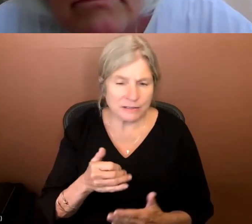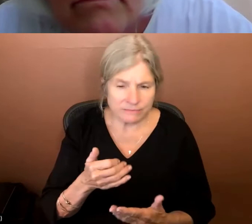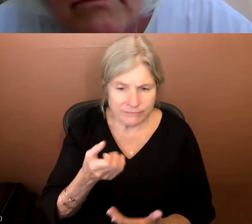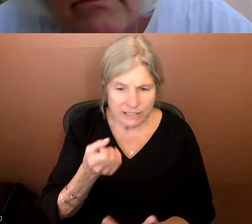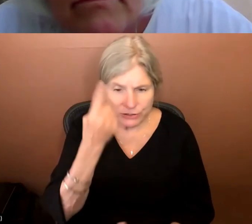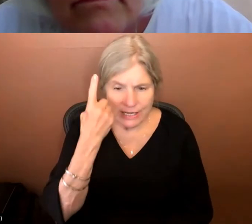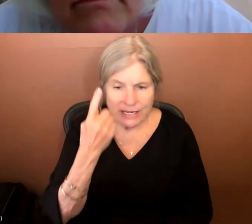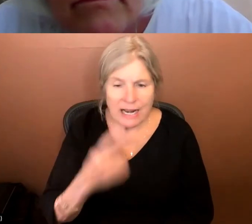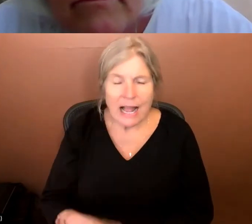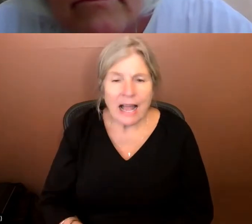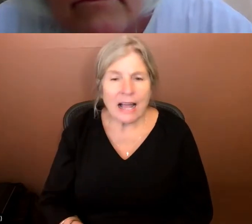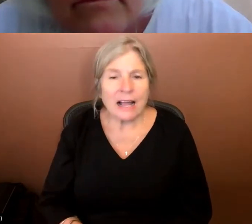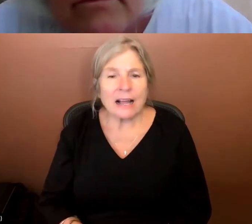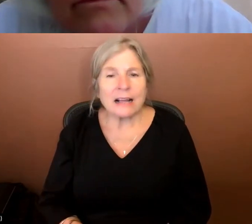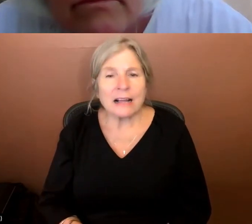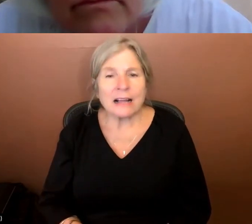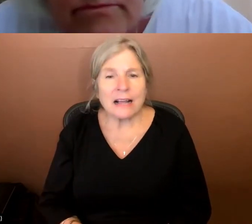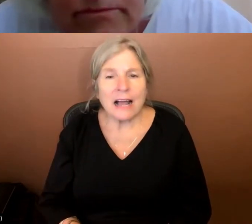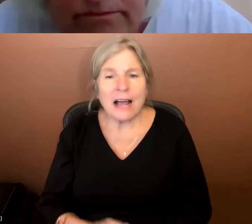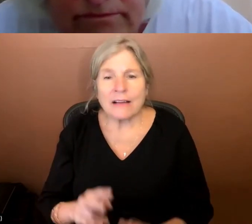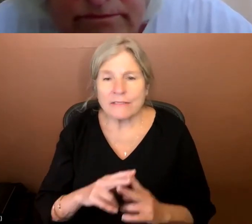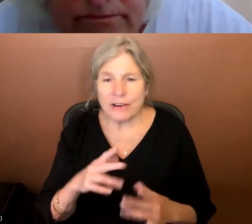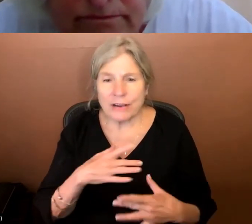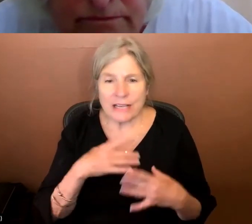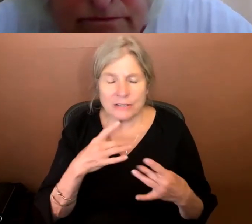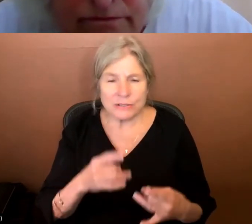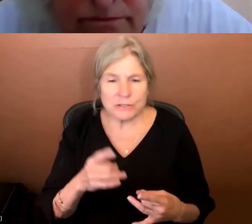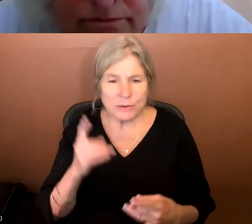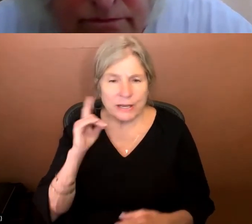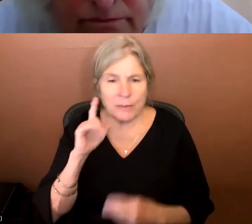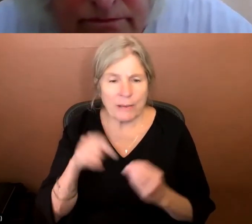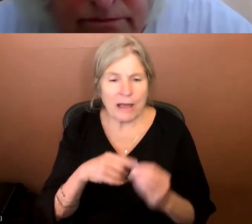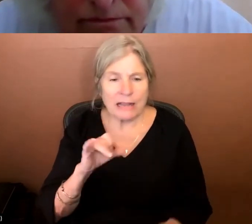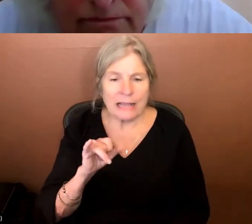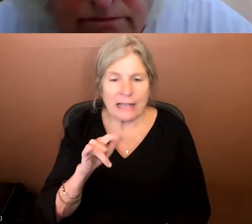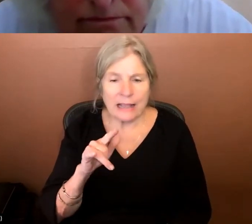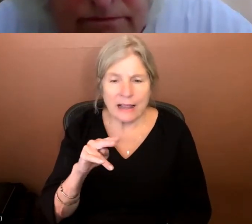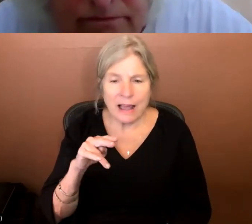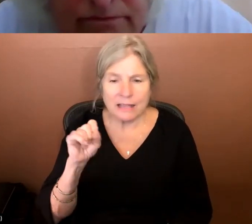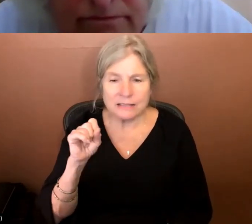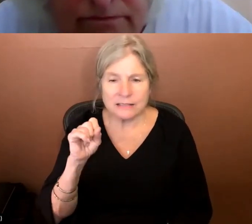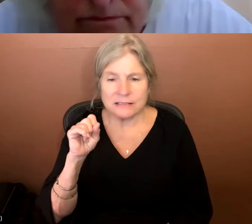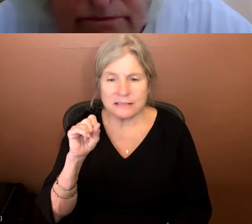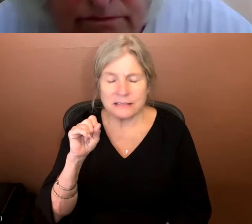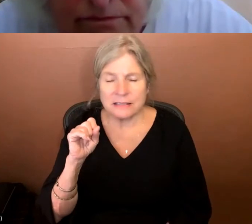m very interested to hear about Ilan's work that